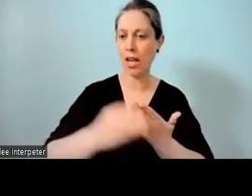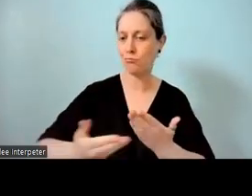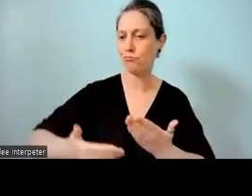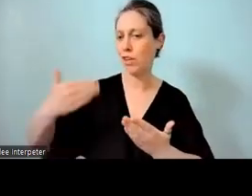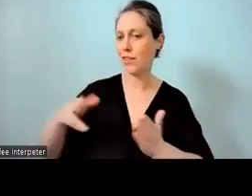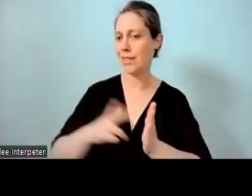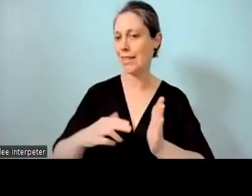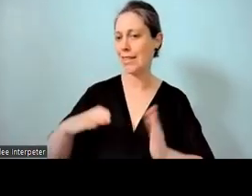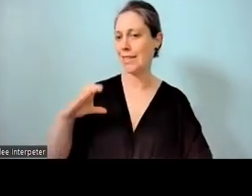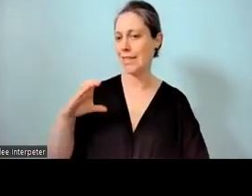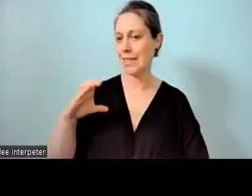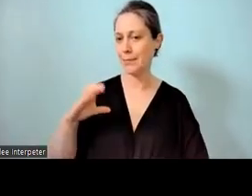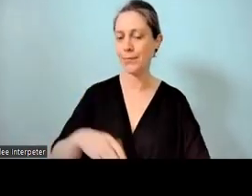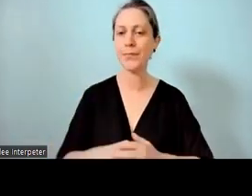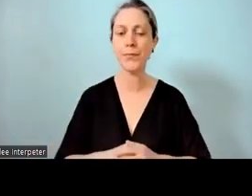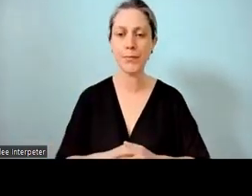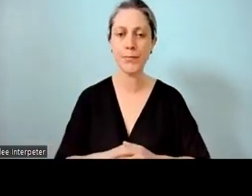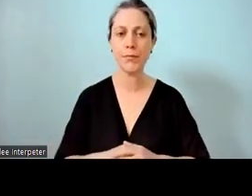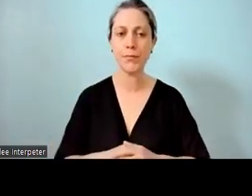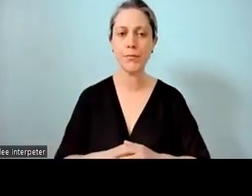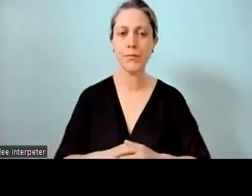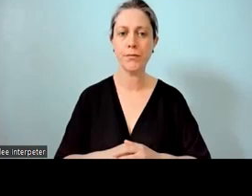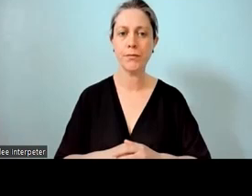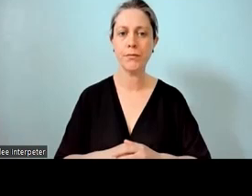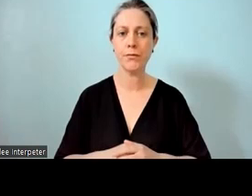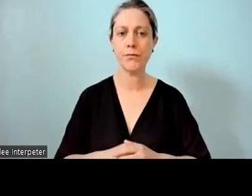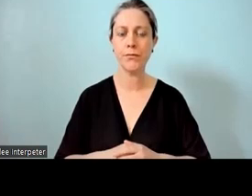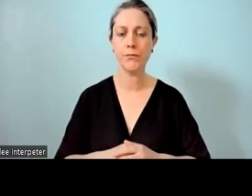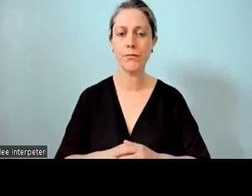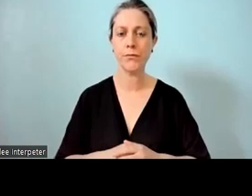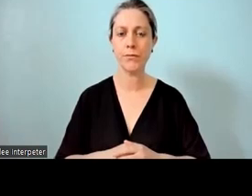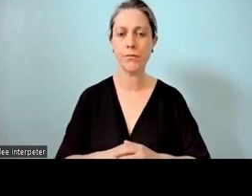And the language around these pedagogies